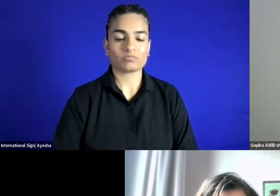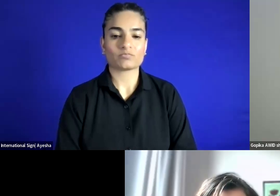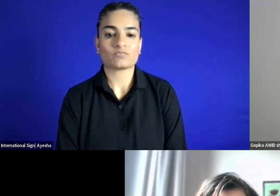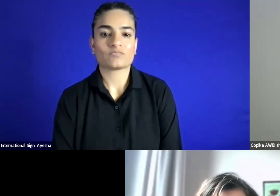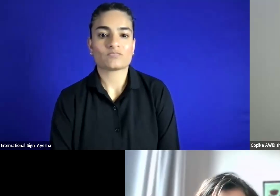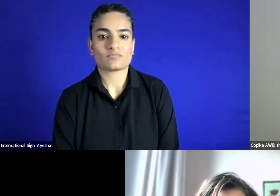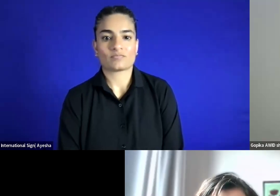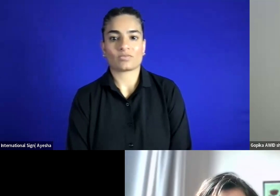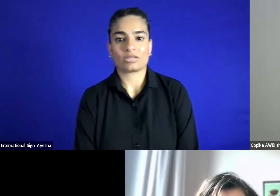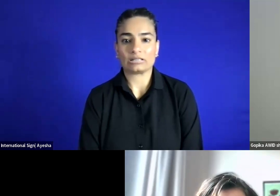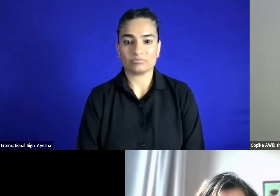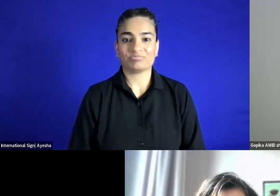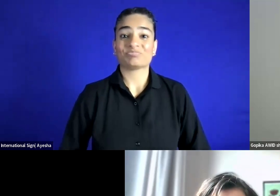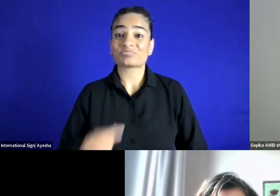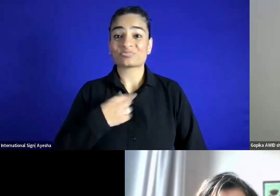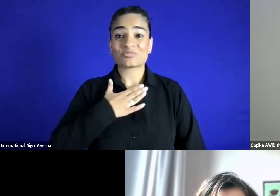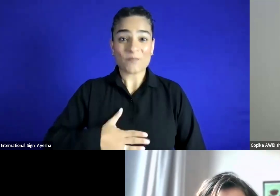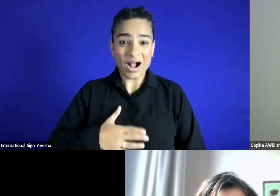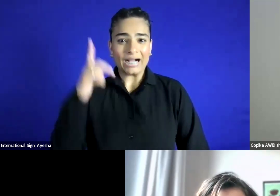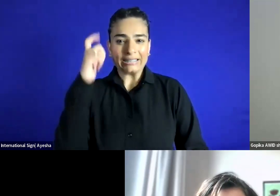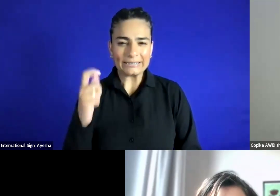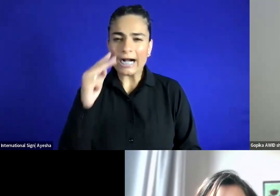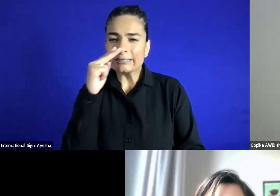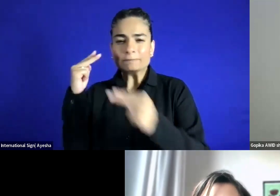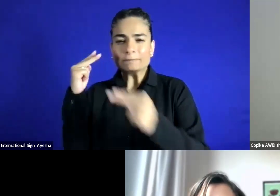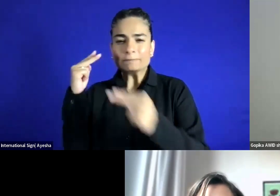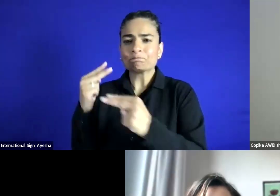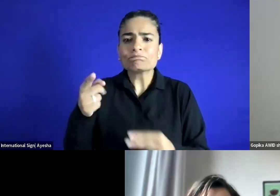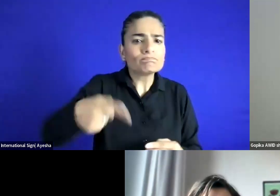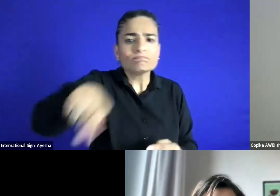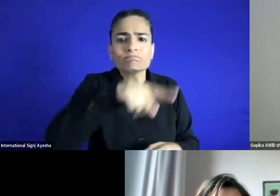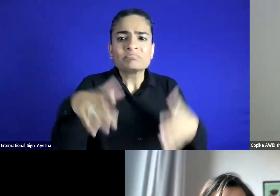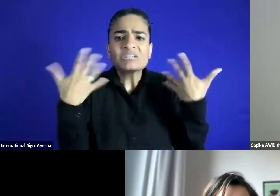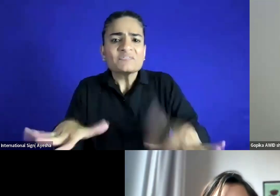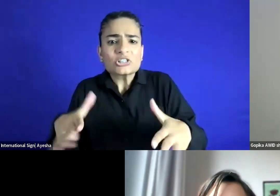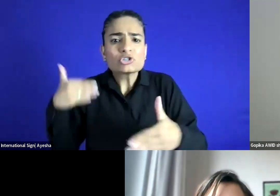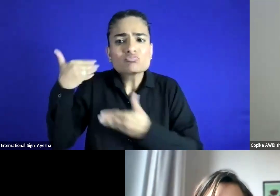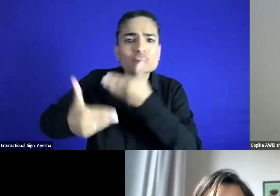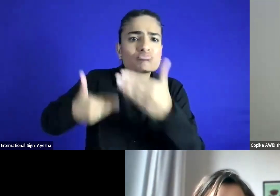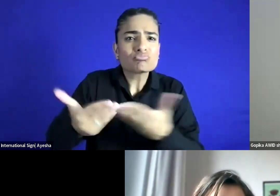So, yeah, I'm. Go figure. And I, based in India, I am brown skin.